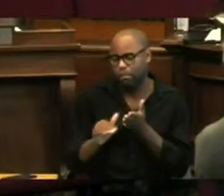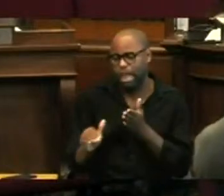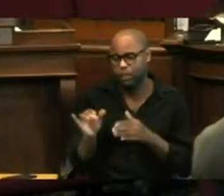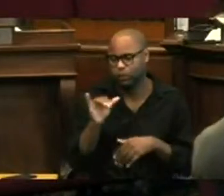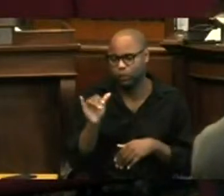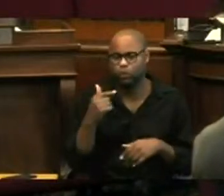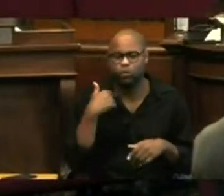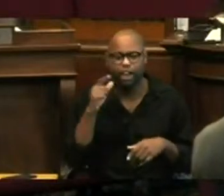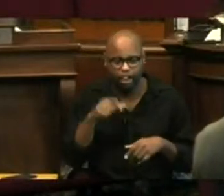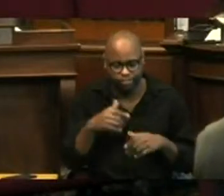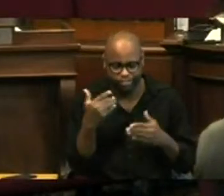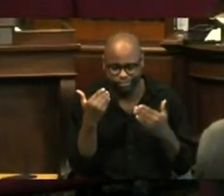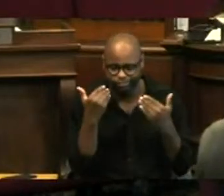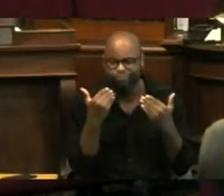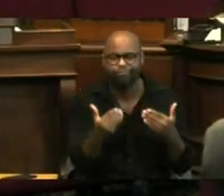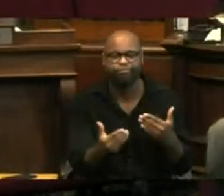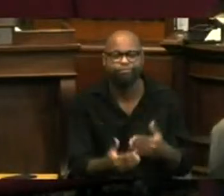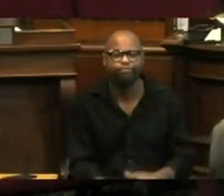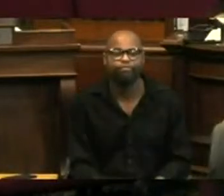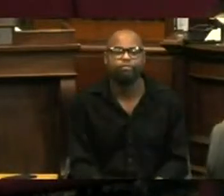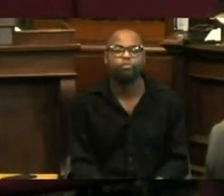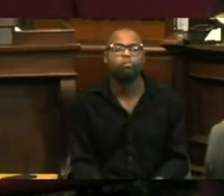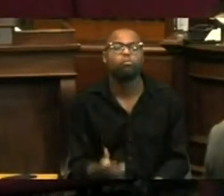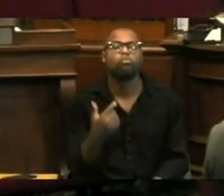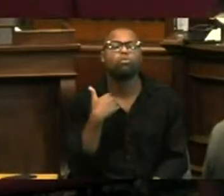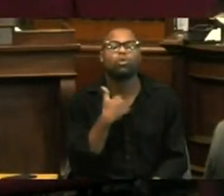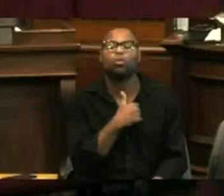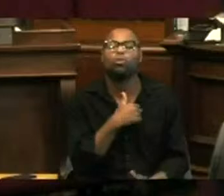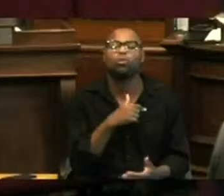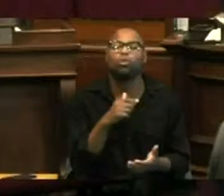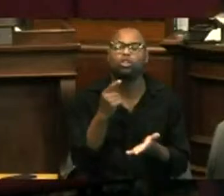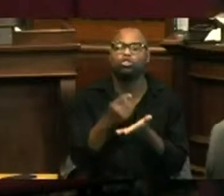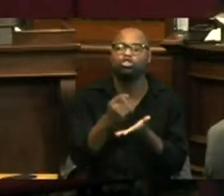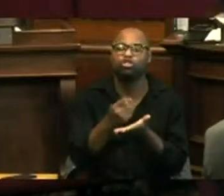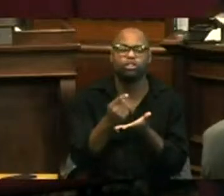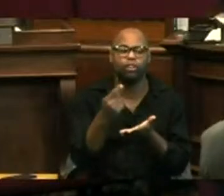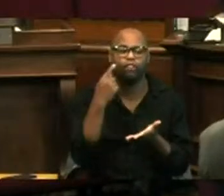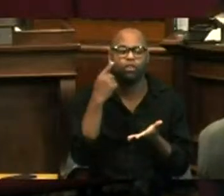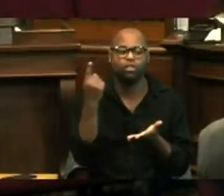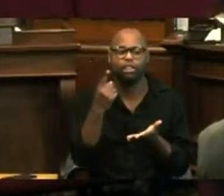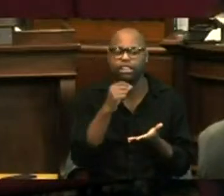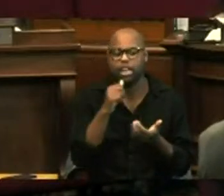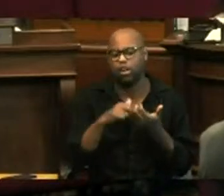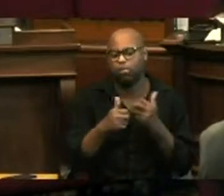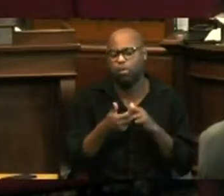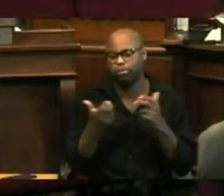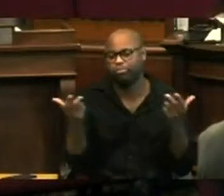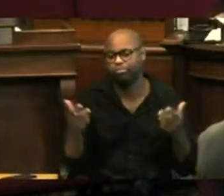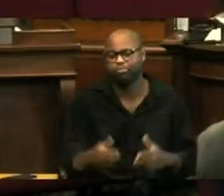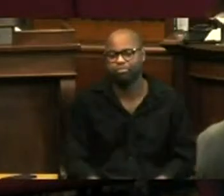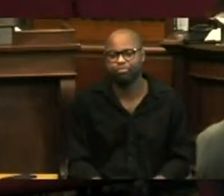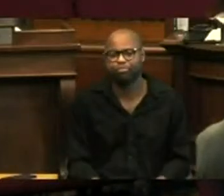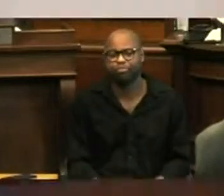to this, that we would not get a waiver either. So we need to do something. Got it. So treatment